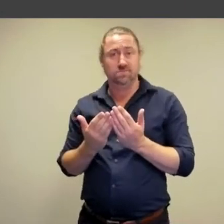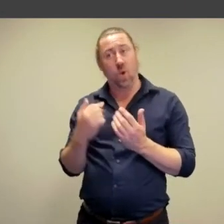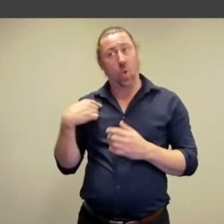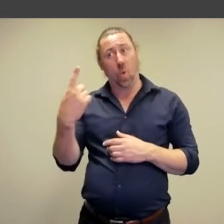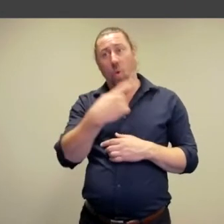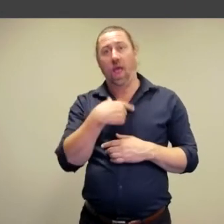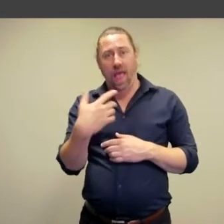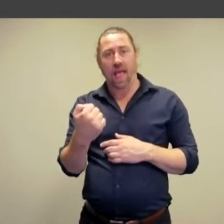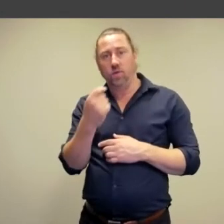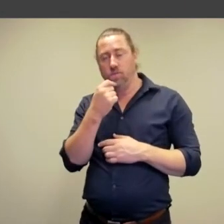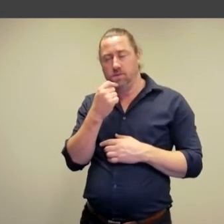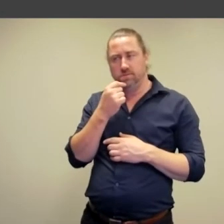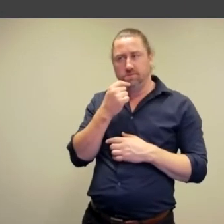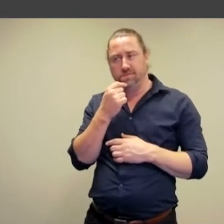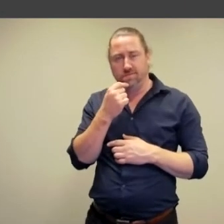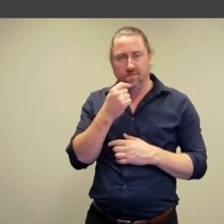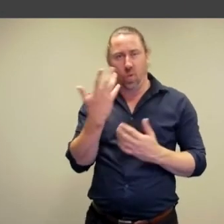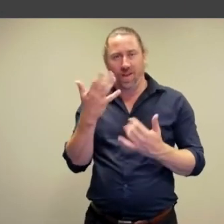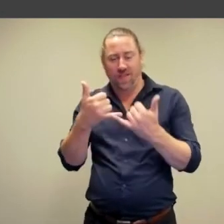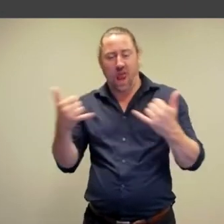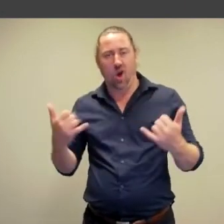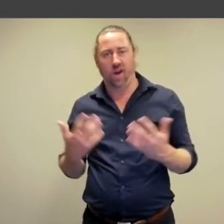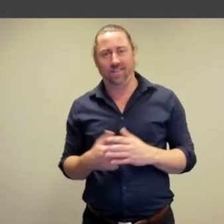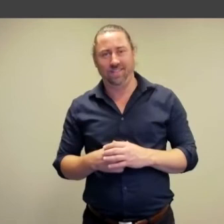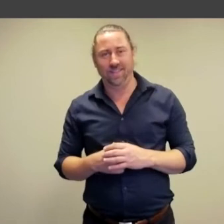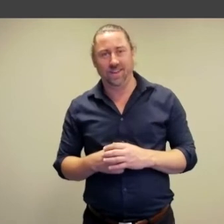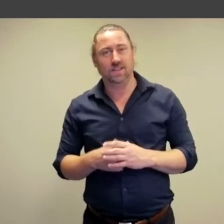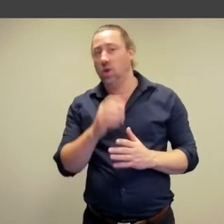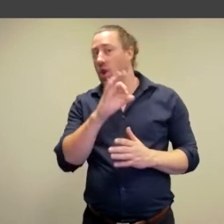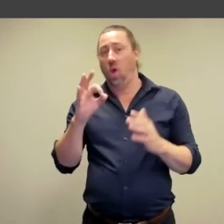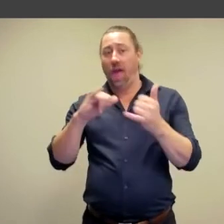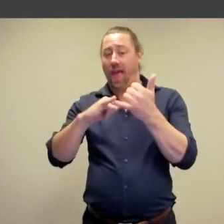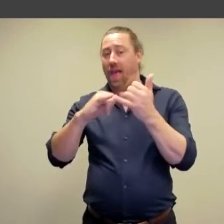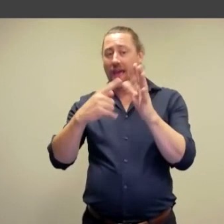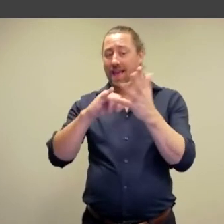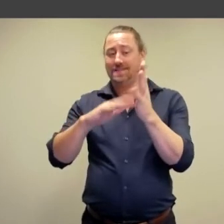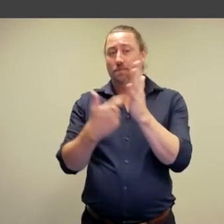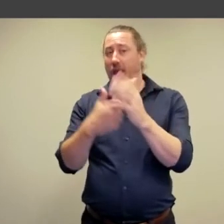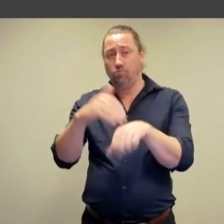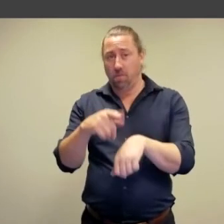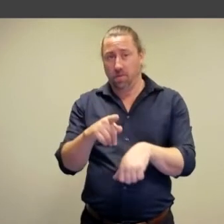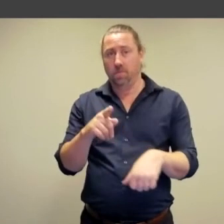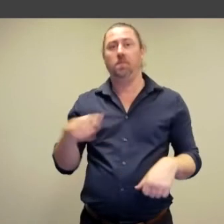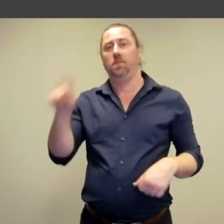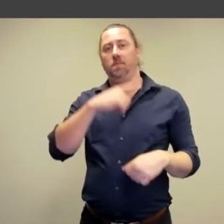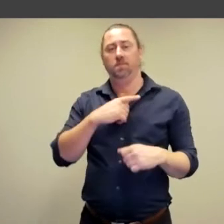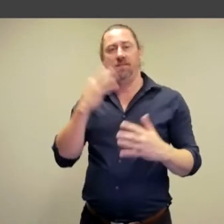dealing with. So the problem lies not